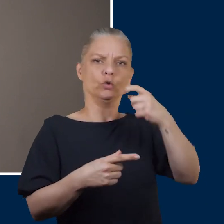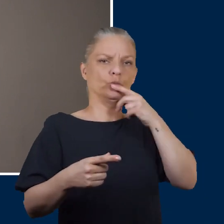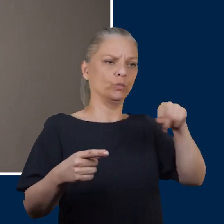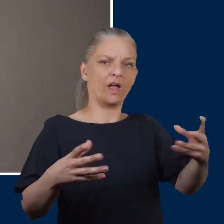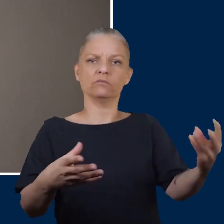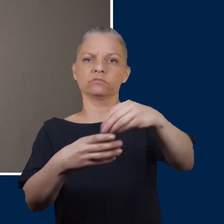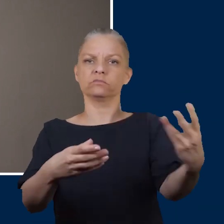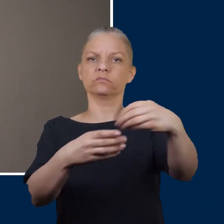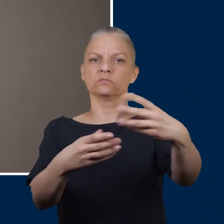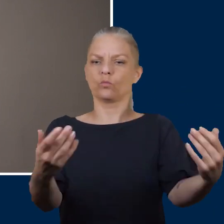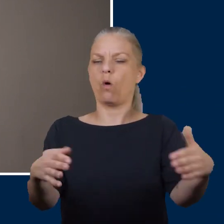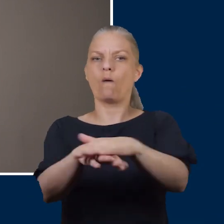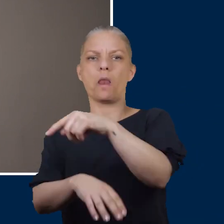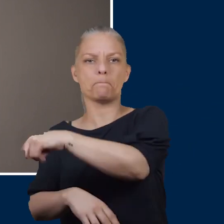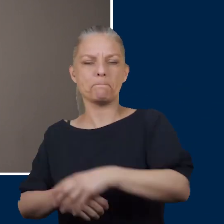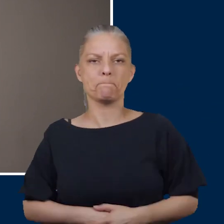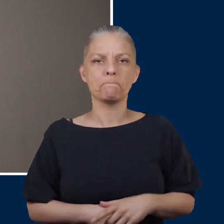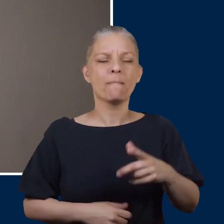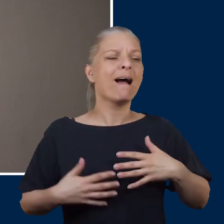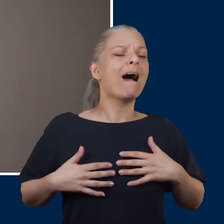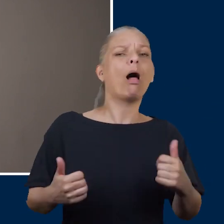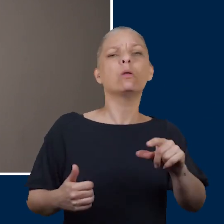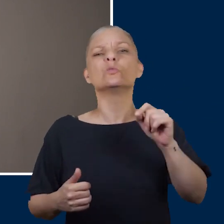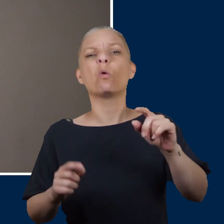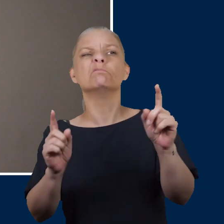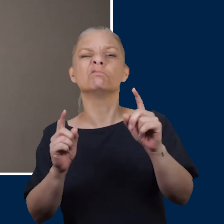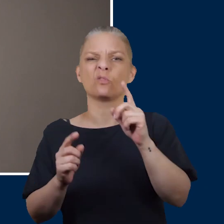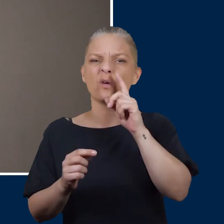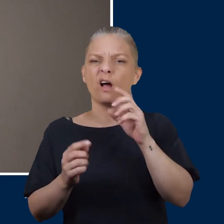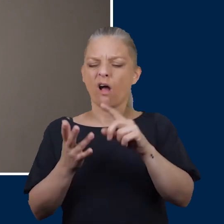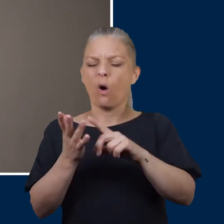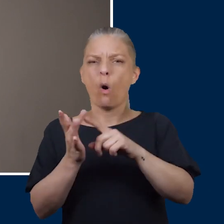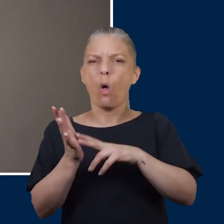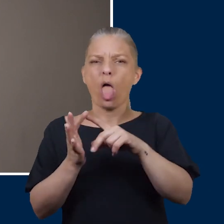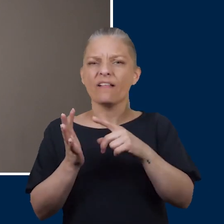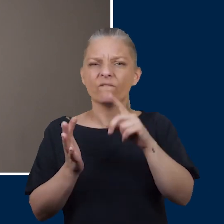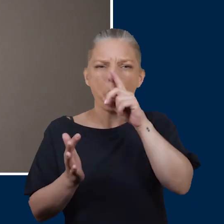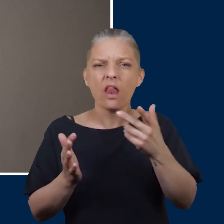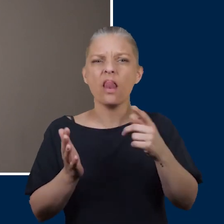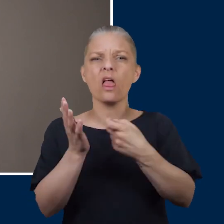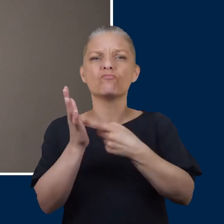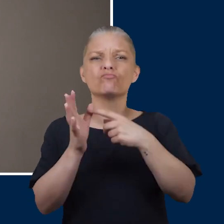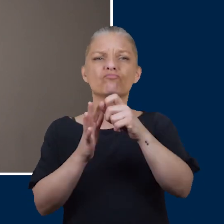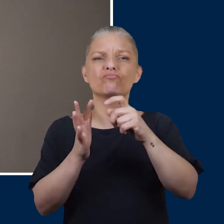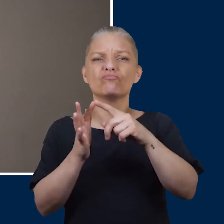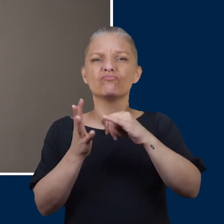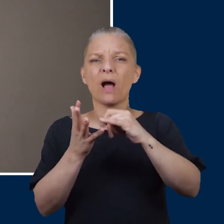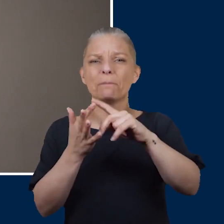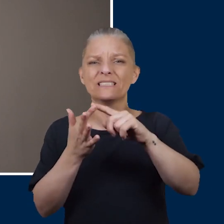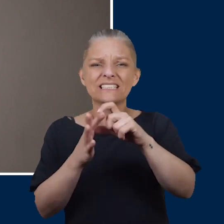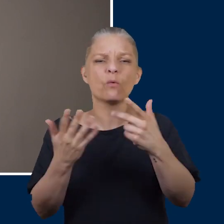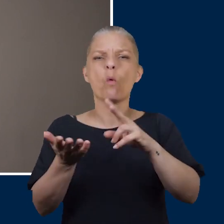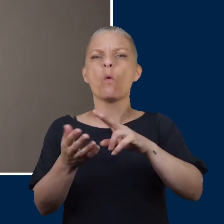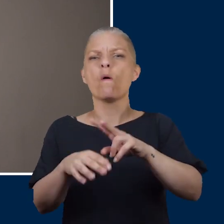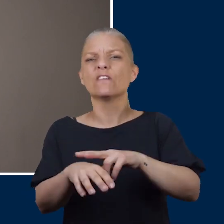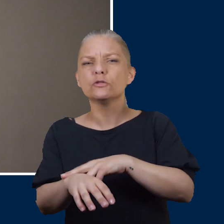Healthier choices are olive oil, rapeseed oil and vegetable oil. Choose lower fat spreads in place